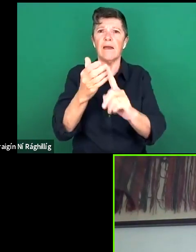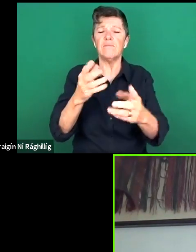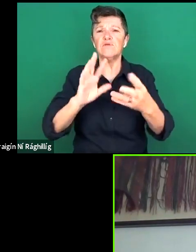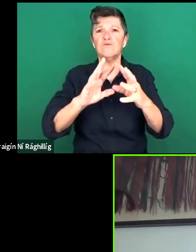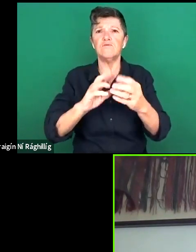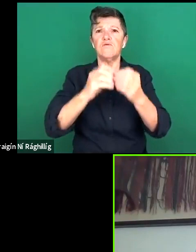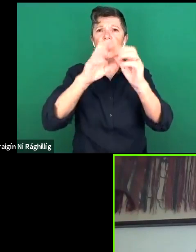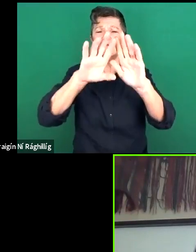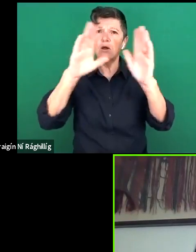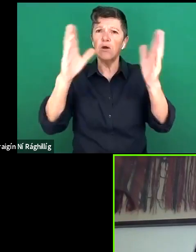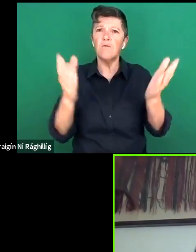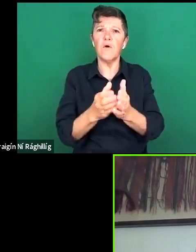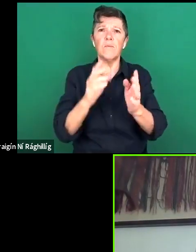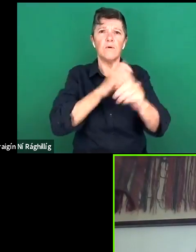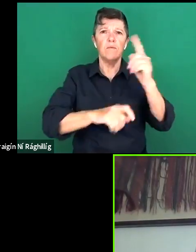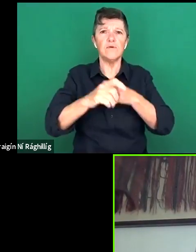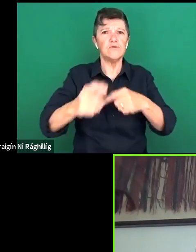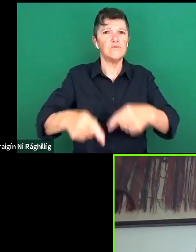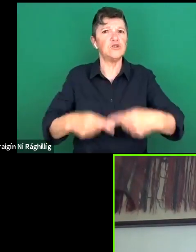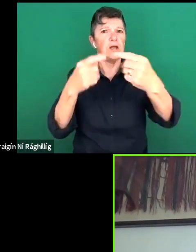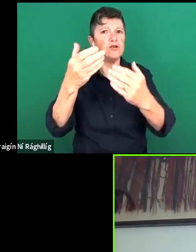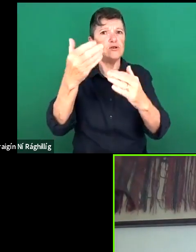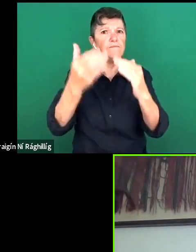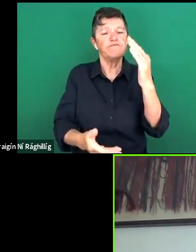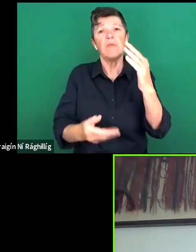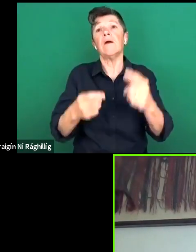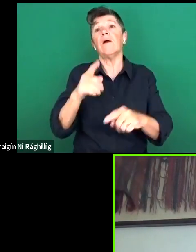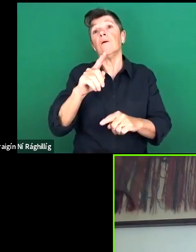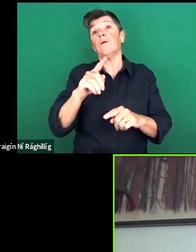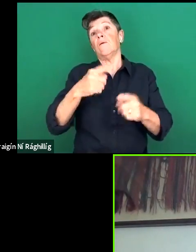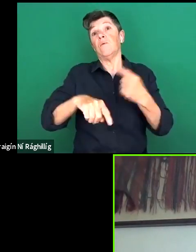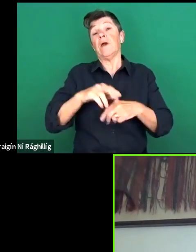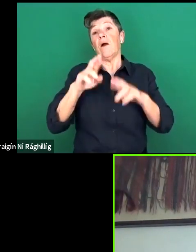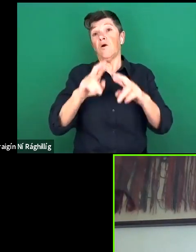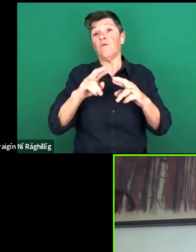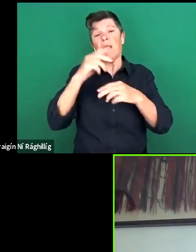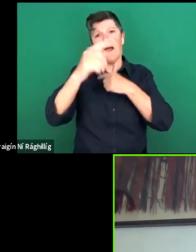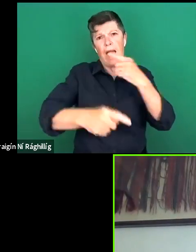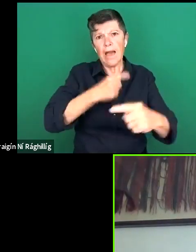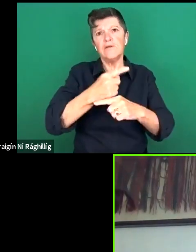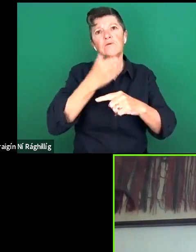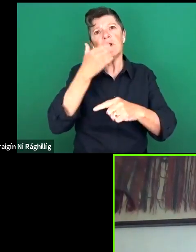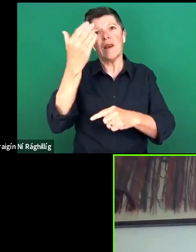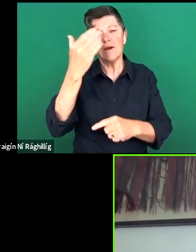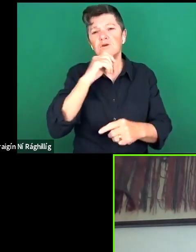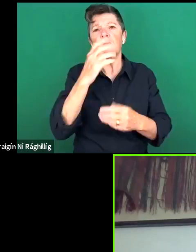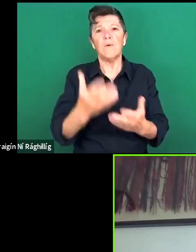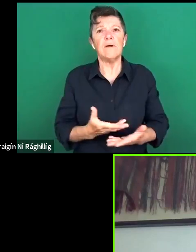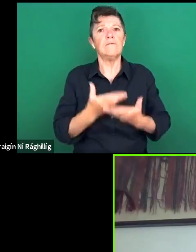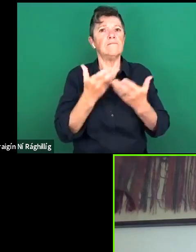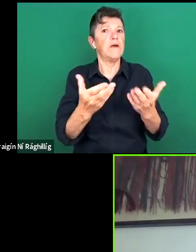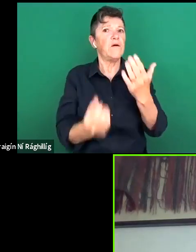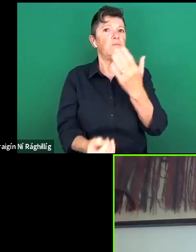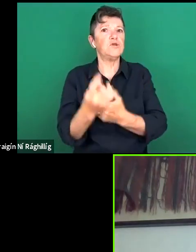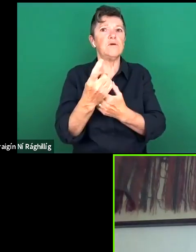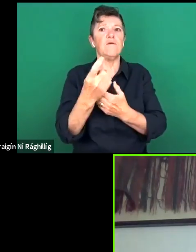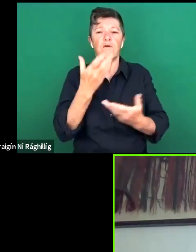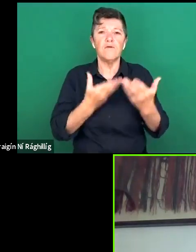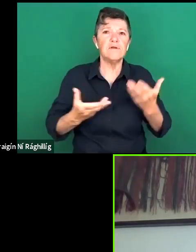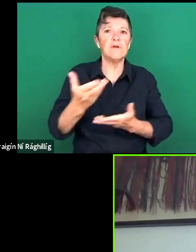movement builders together at the LSE to share knowledge insights and hope. Putting together